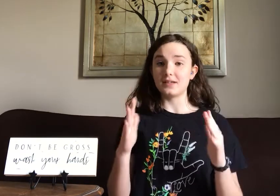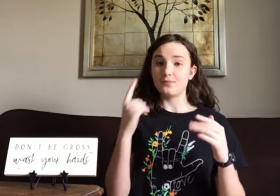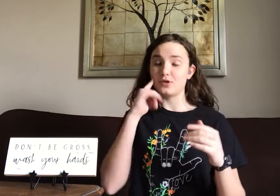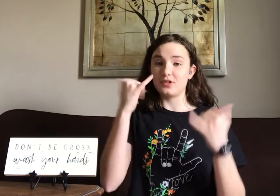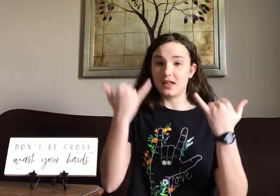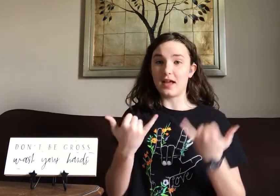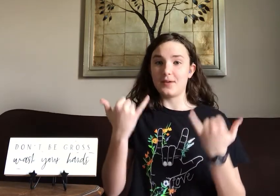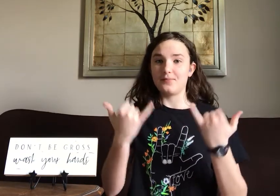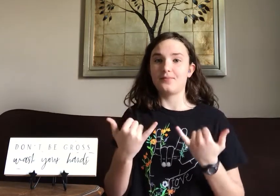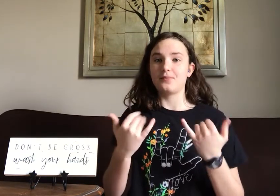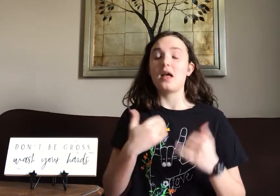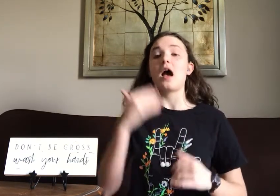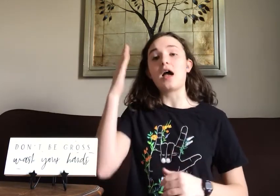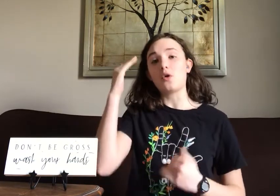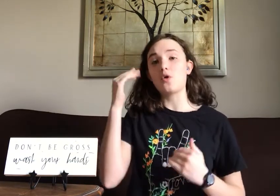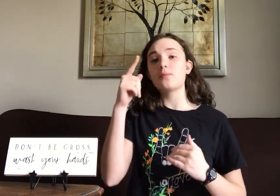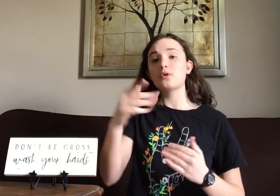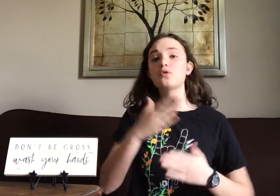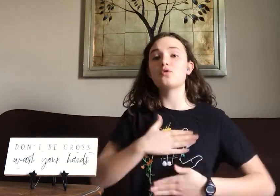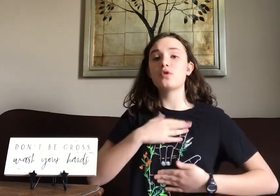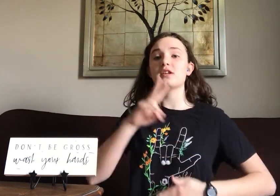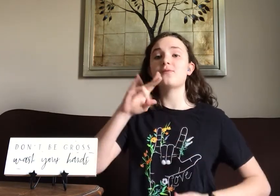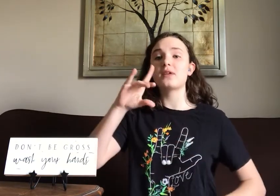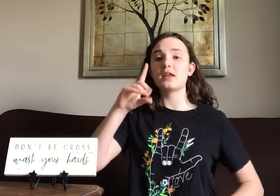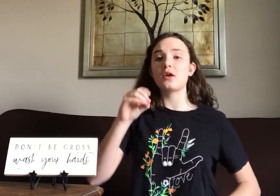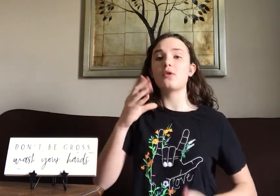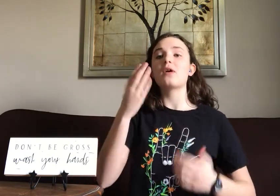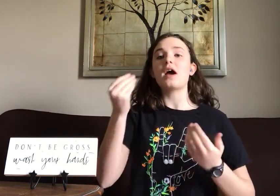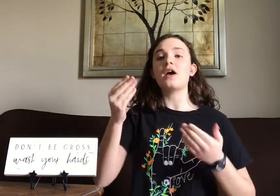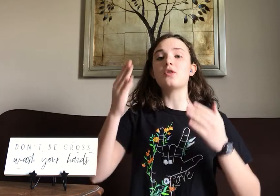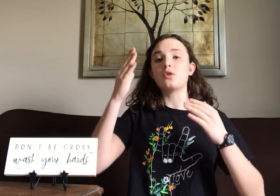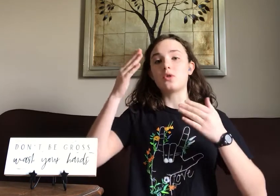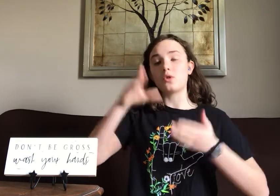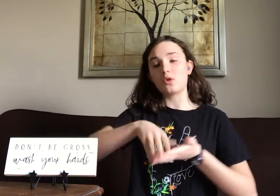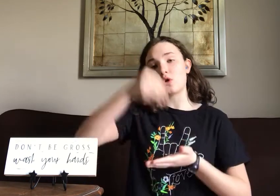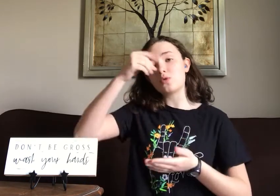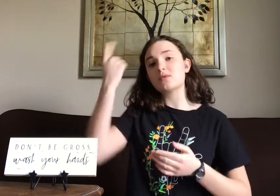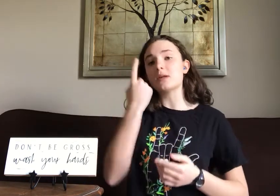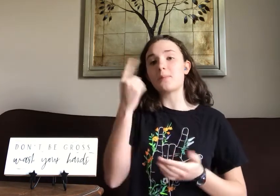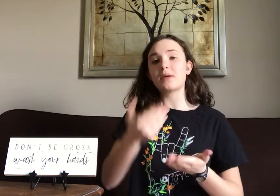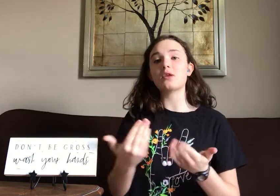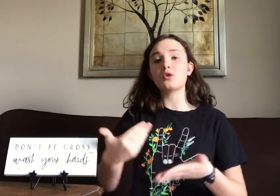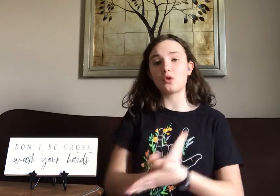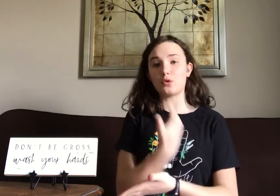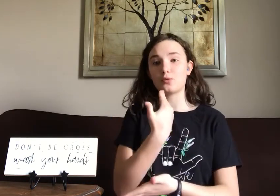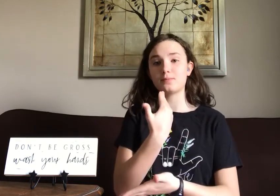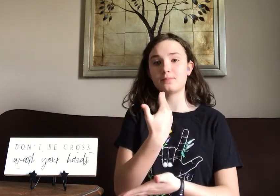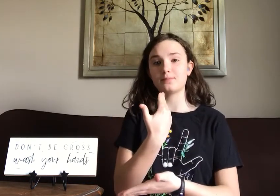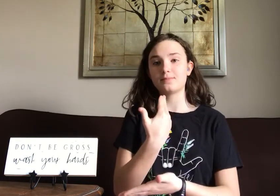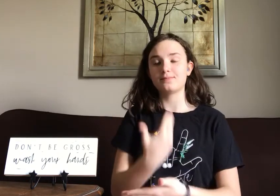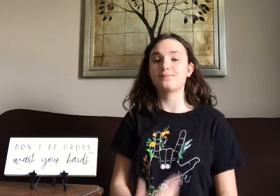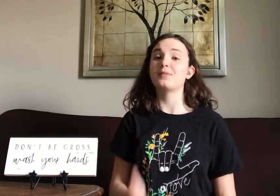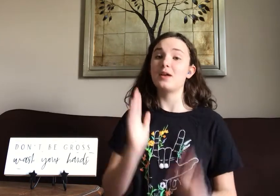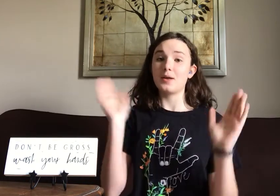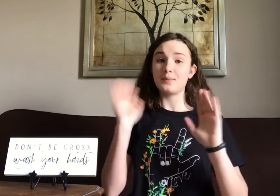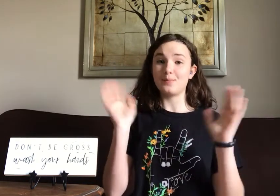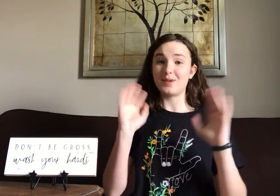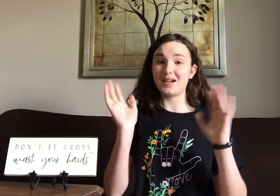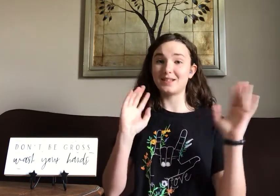That is it for today. I hope you enjoyed the video and learned something new. Bye.